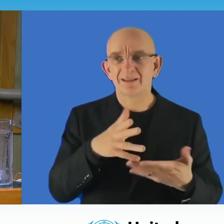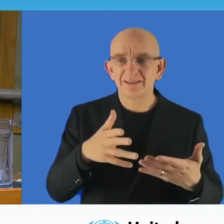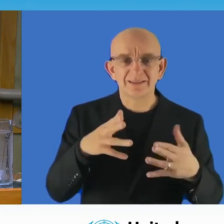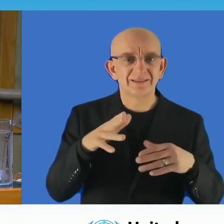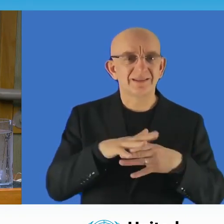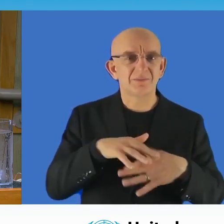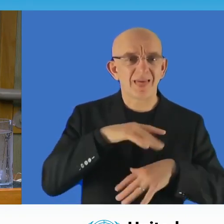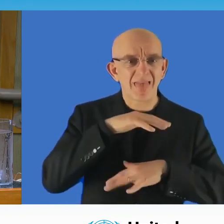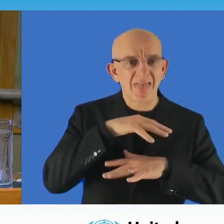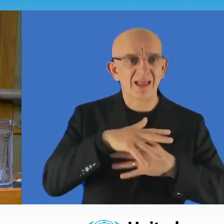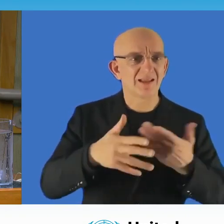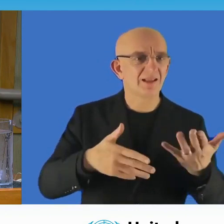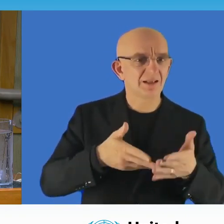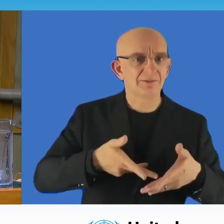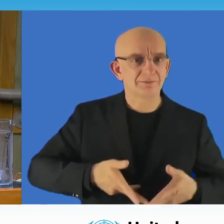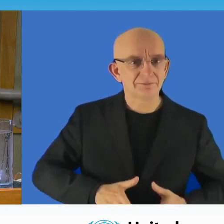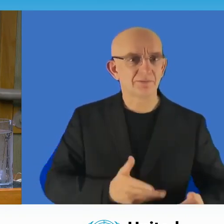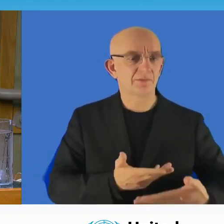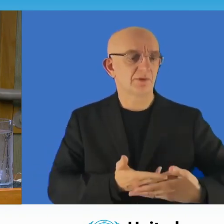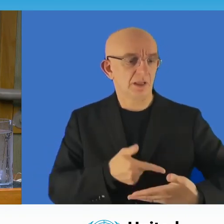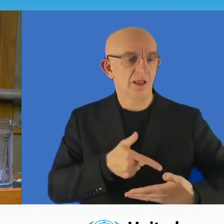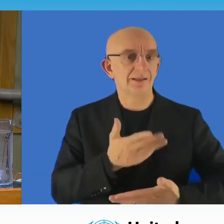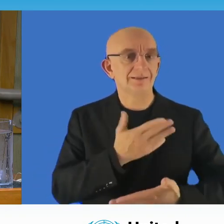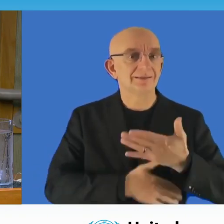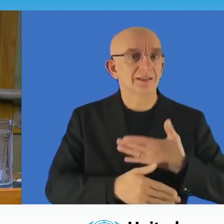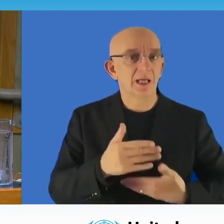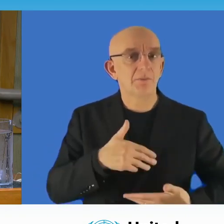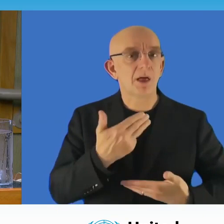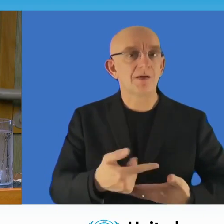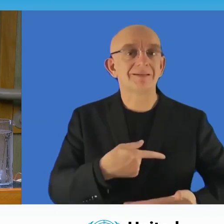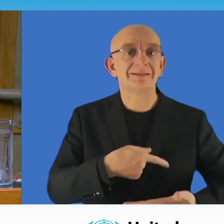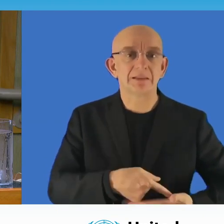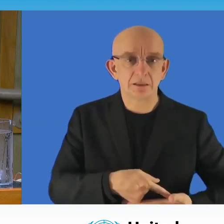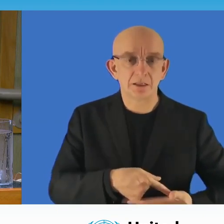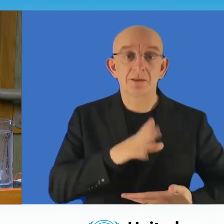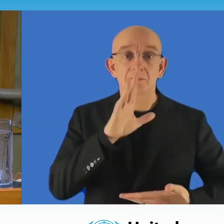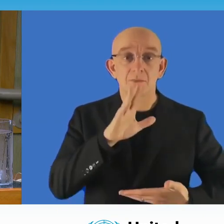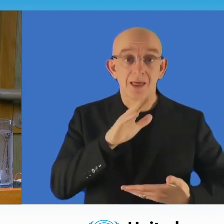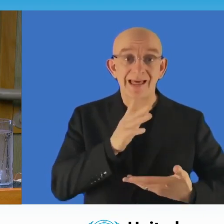disabilities our annual deliberations have ensured that the rights of persons with disabilities are